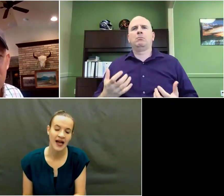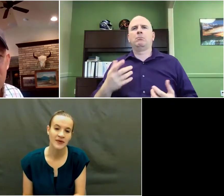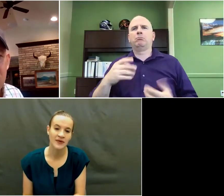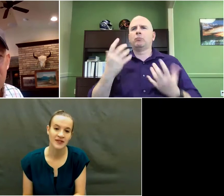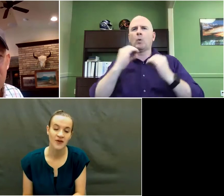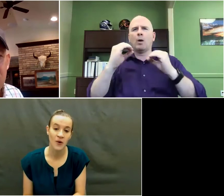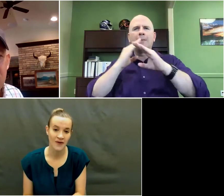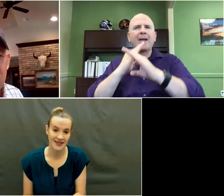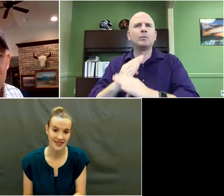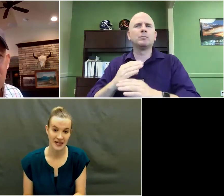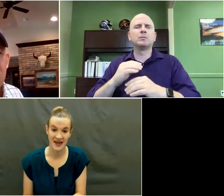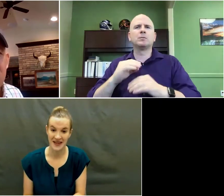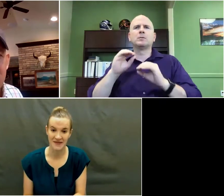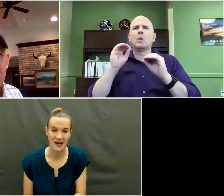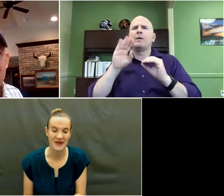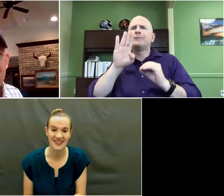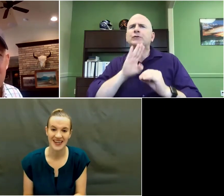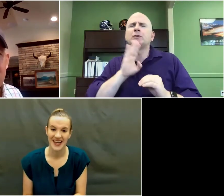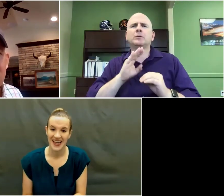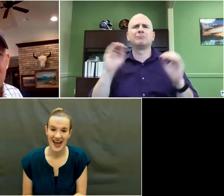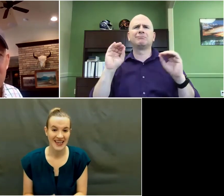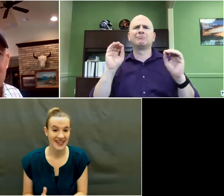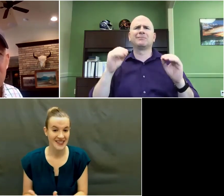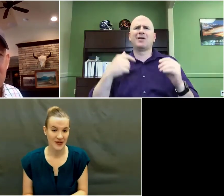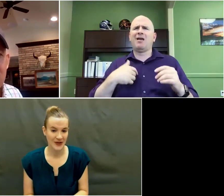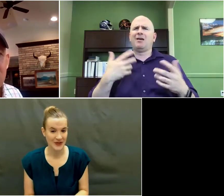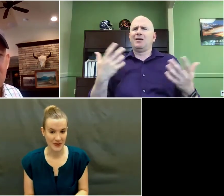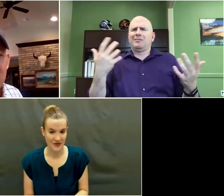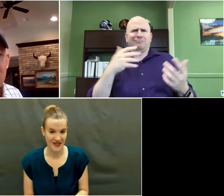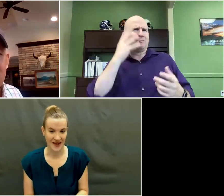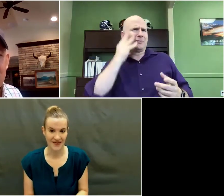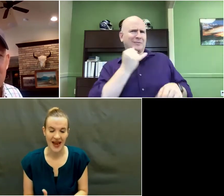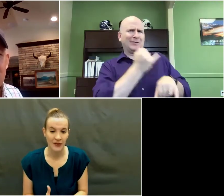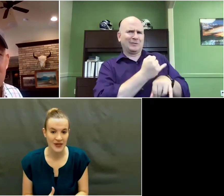was so fascinated by the environment. Again, similar to the School for the Deaf, everyone use